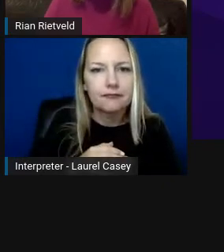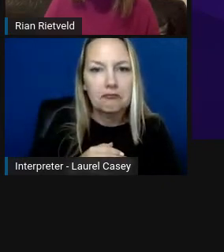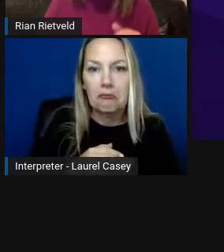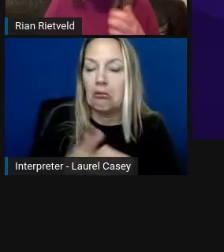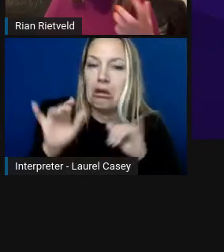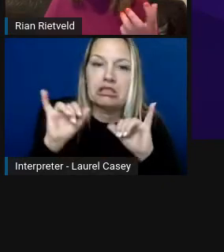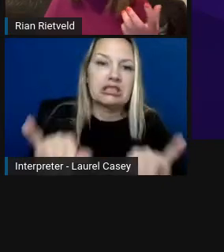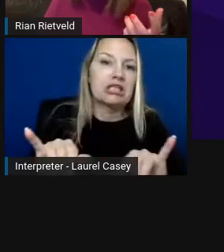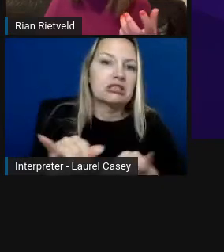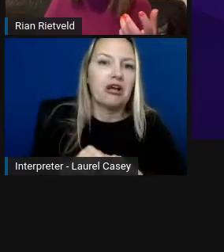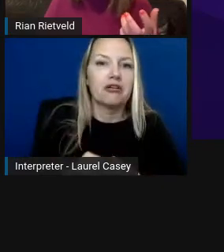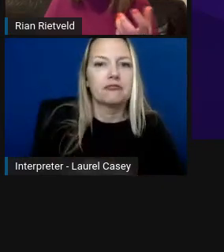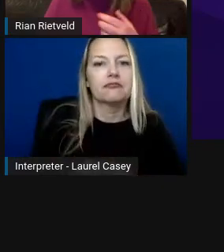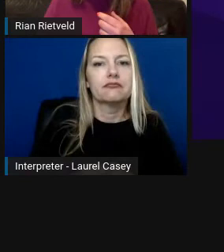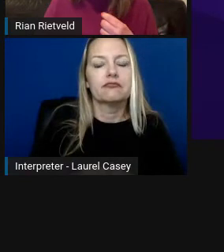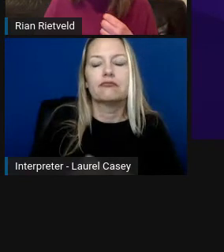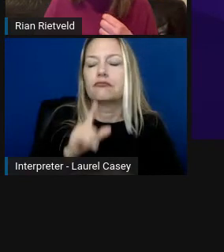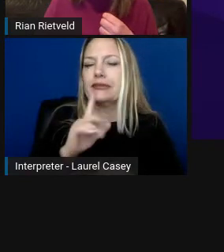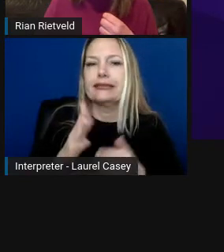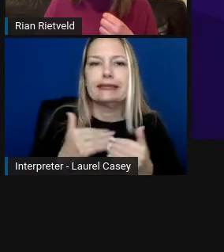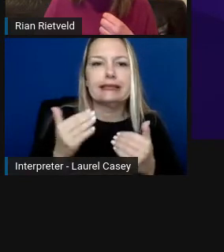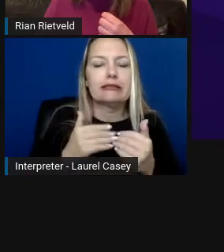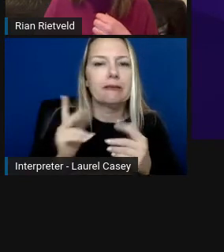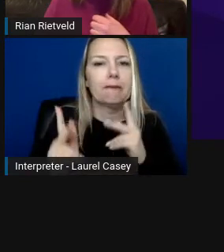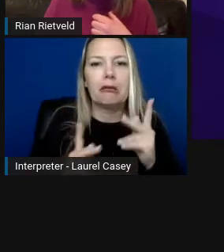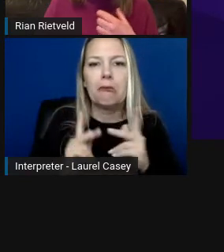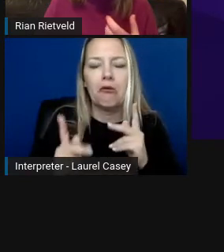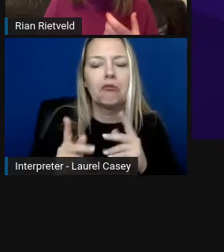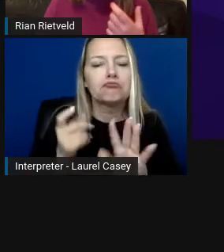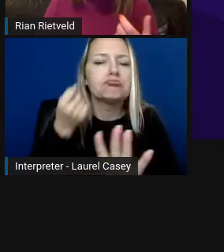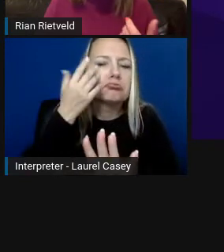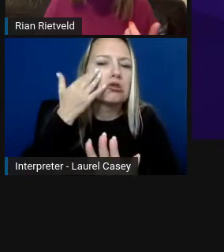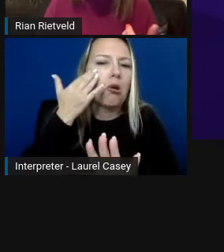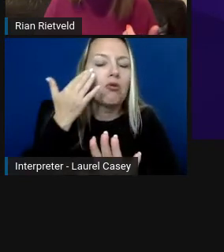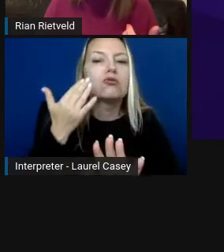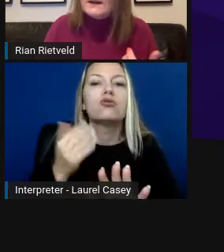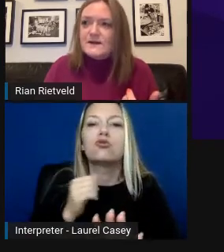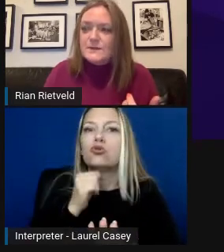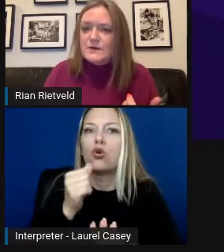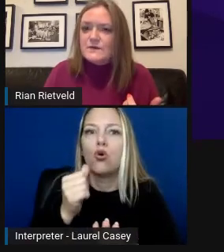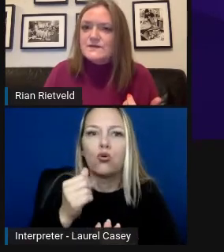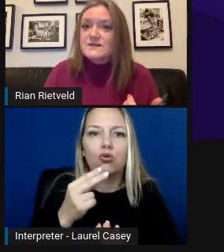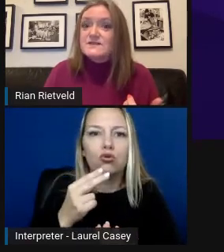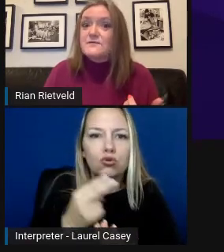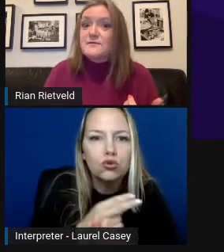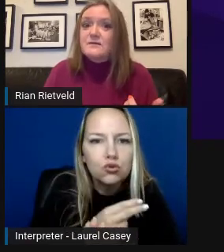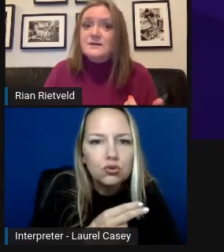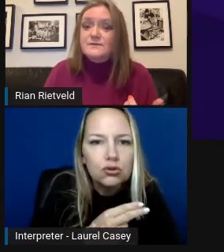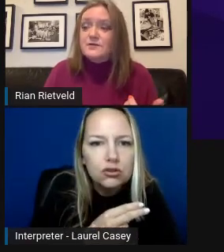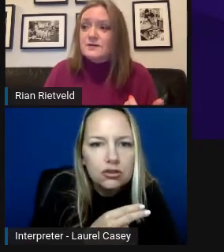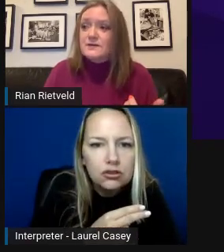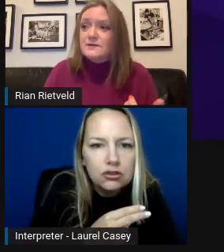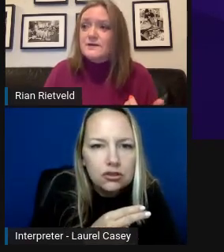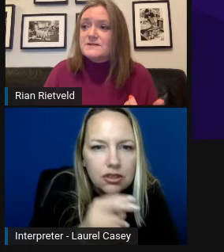It's really, really easy and people get that so don't use multi-select because it's a very difficult interface.